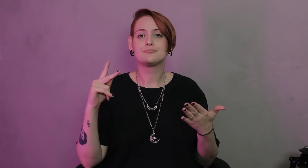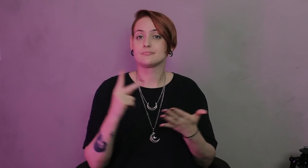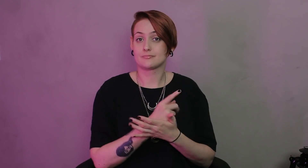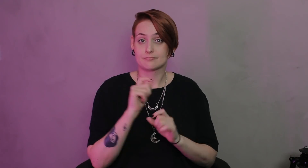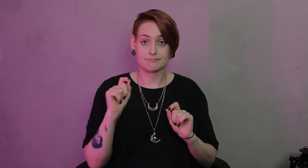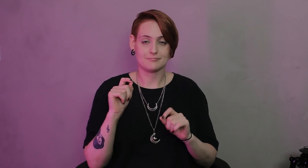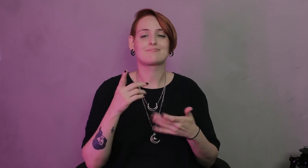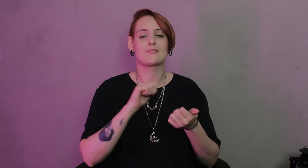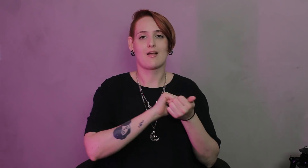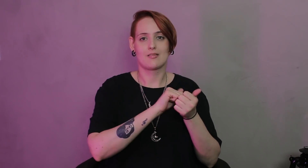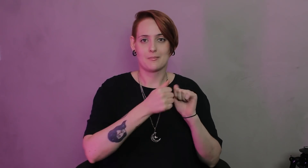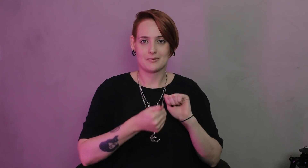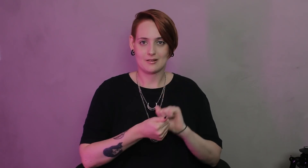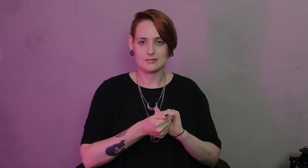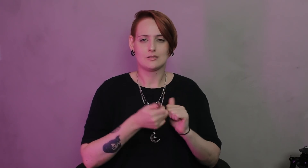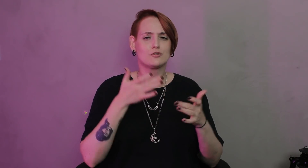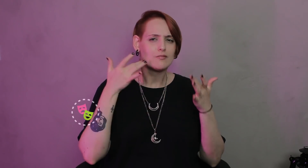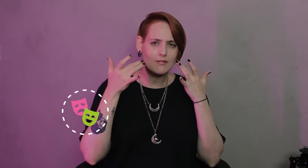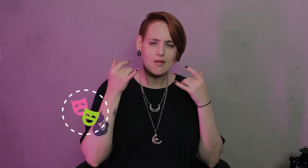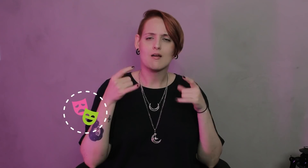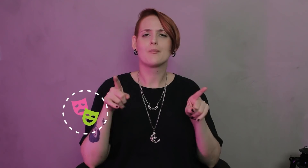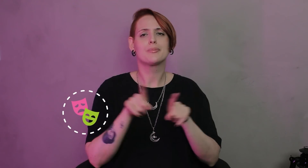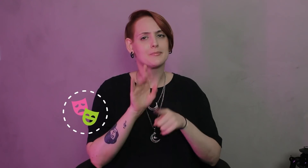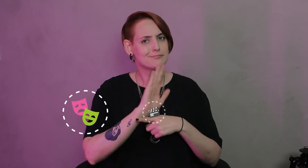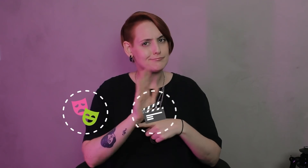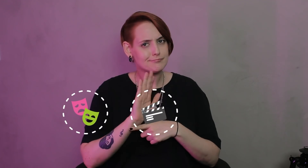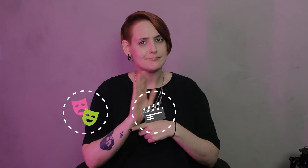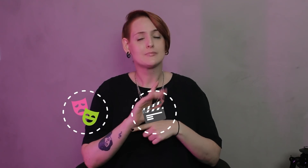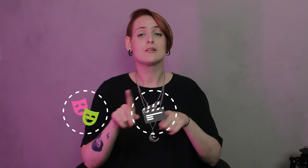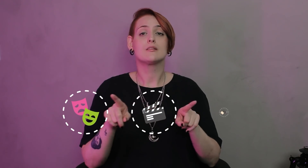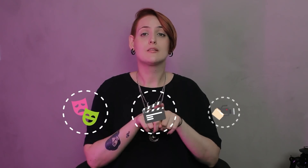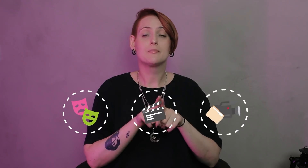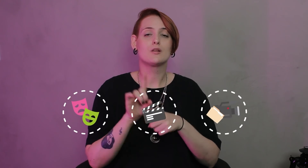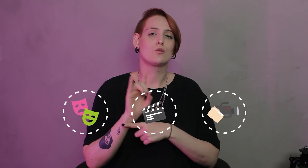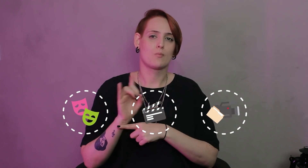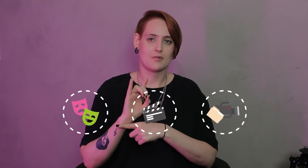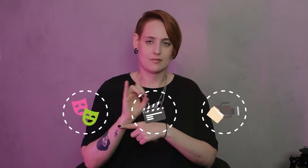there was an adaptation for plays and cinemas, including documentaries.